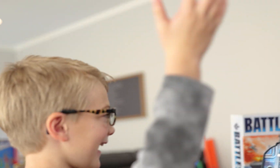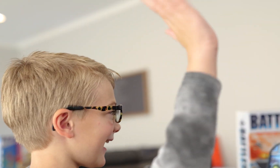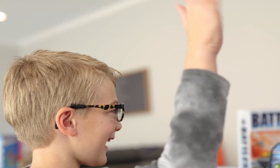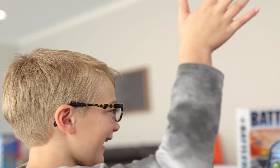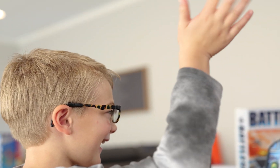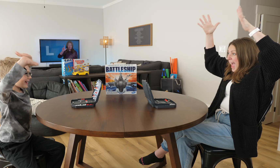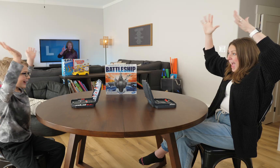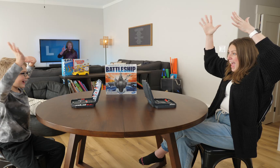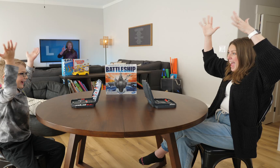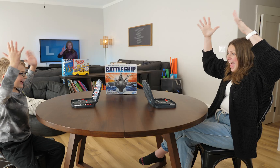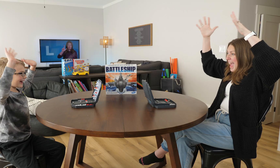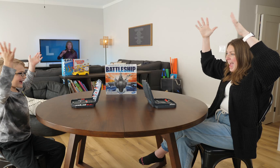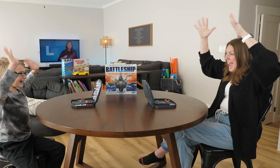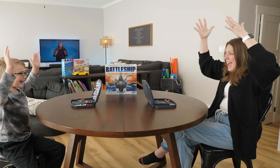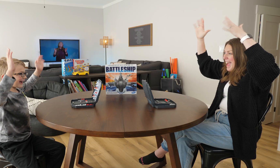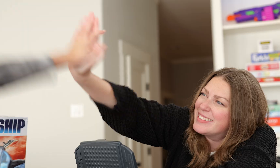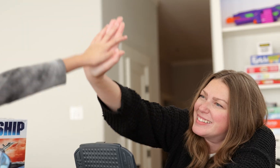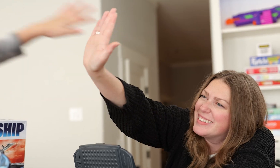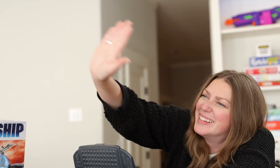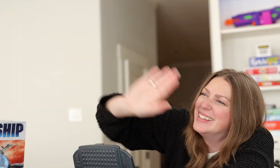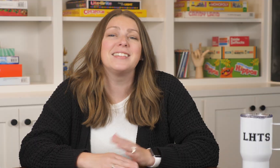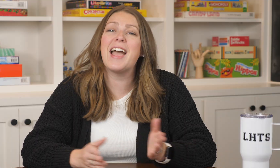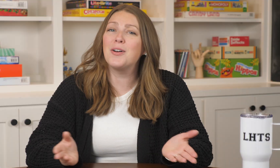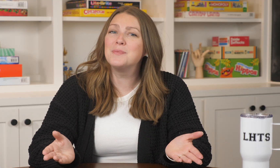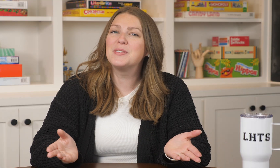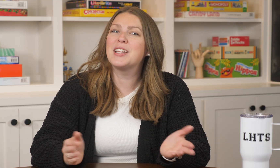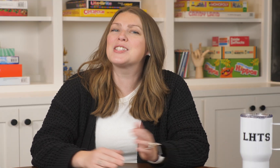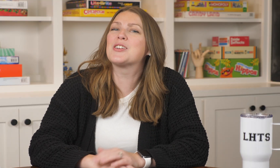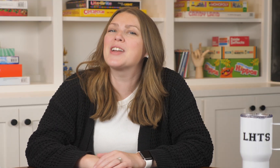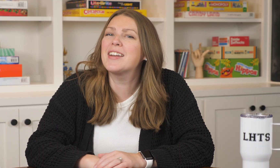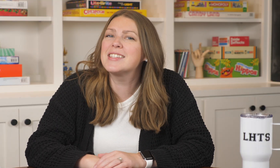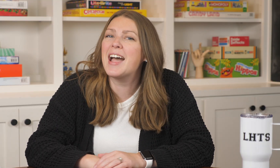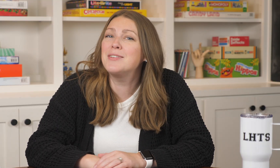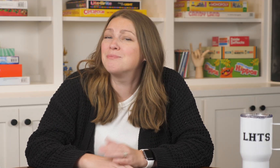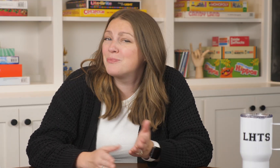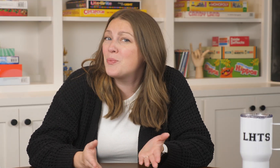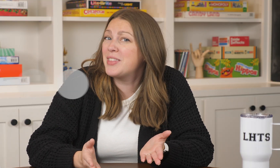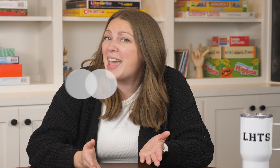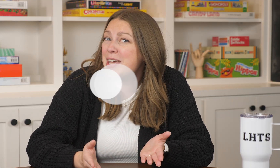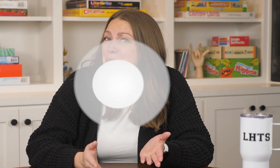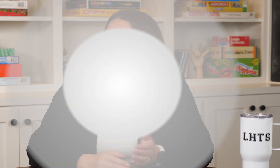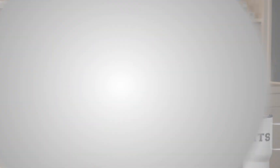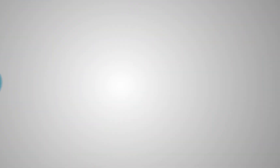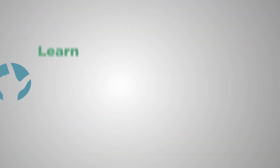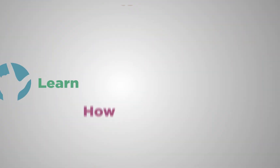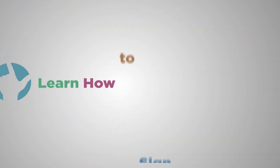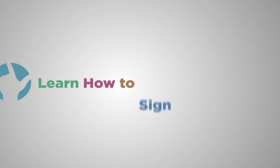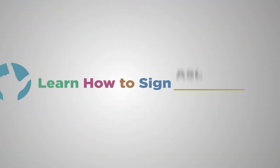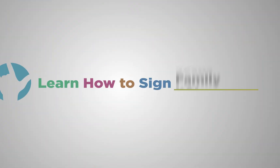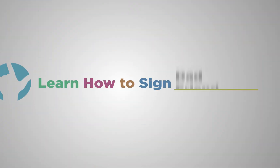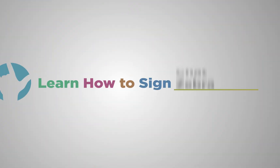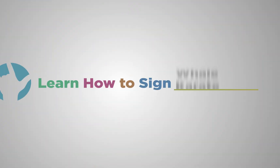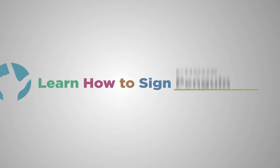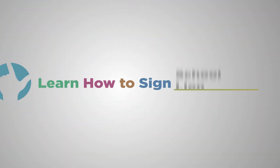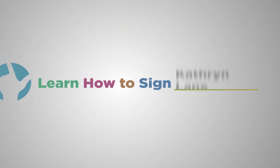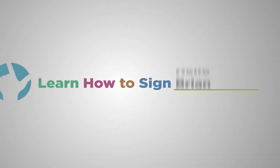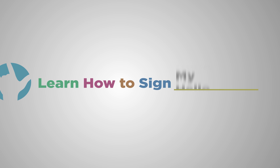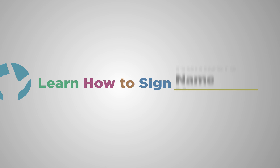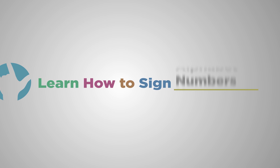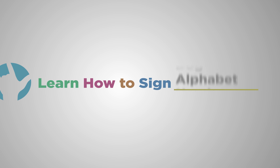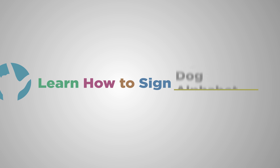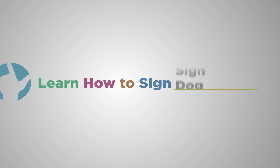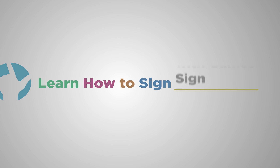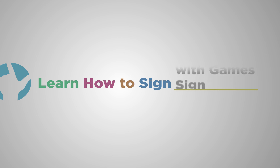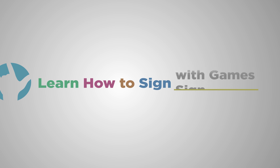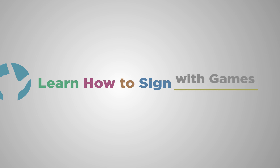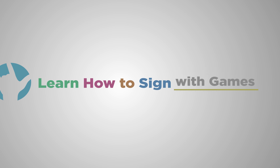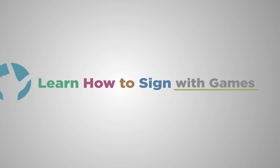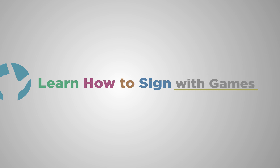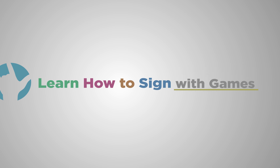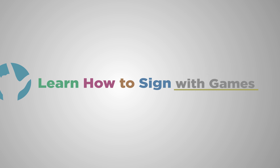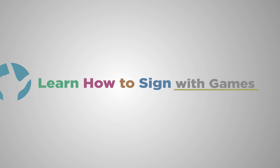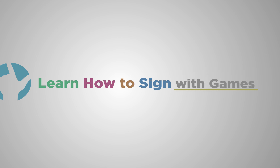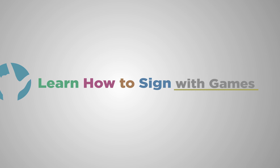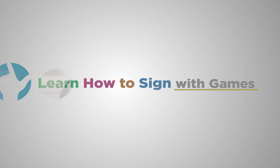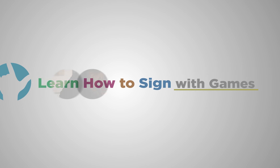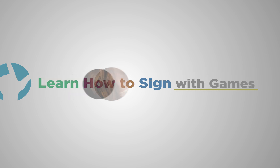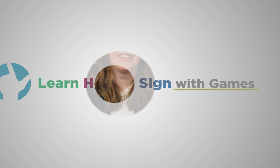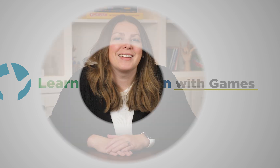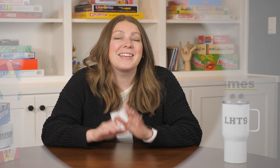ASL skill that you want to see Improvement on. Now let's learn how to sign with Games!